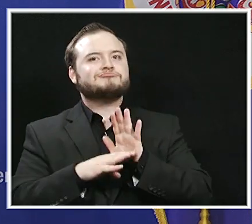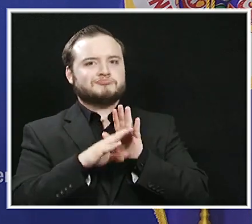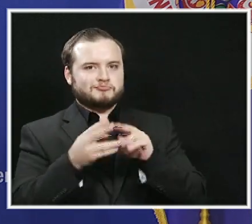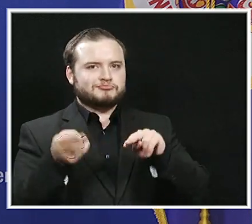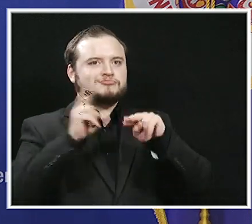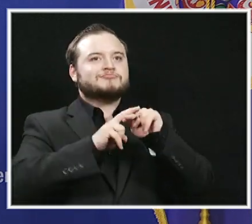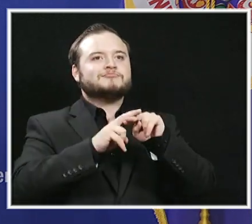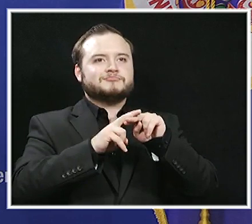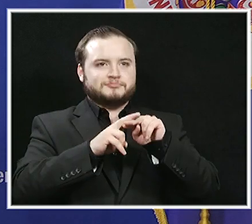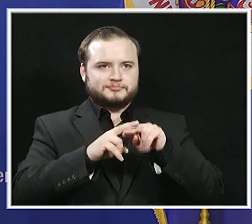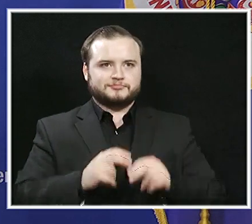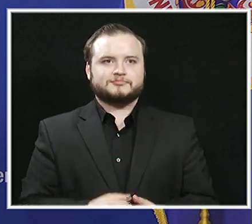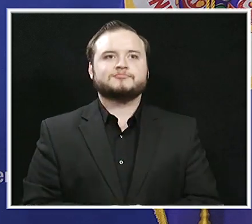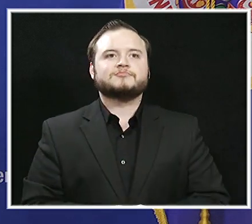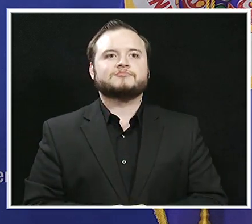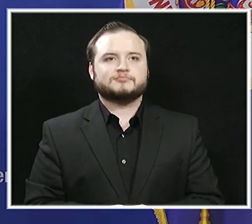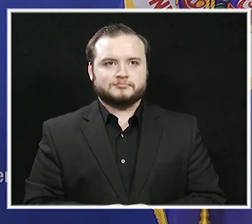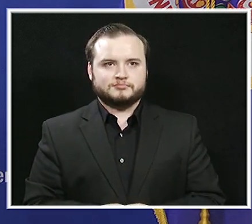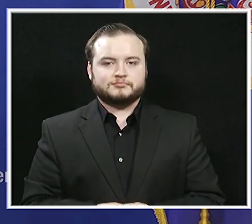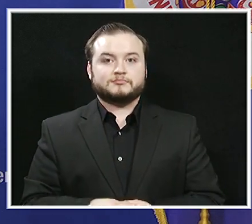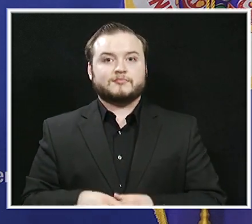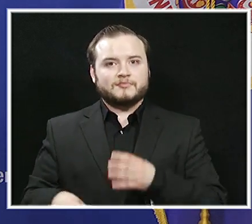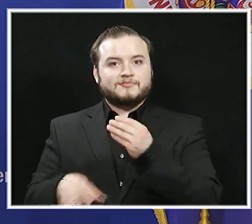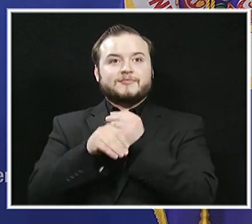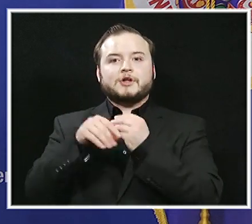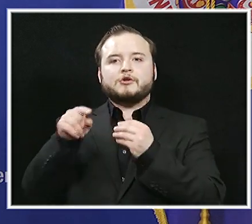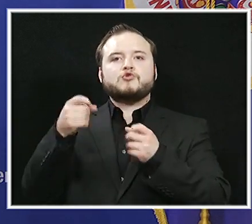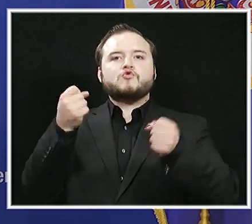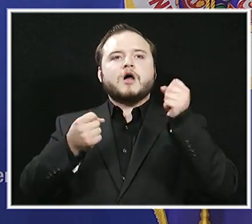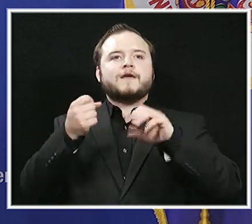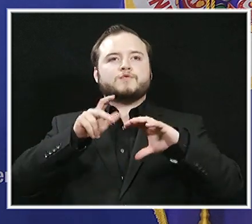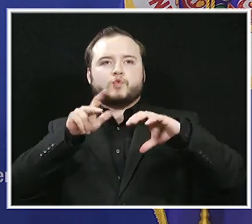except for the day that we had -- actually, that was our high. We exceeded